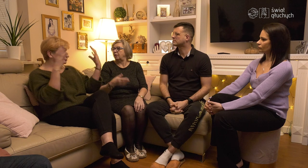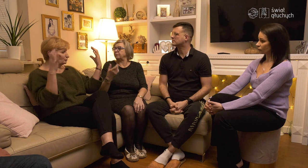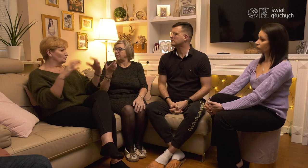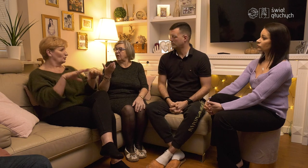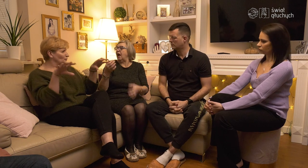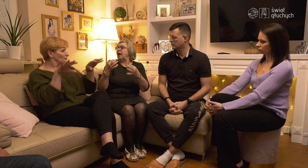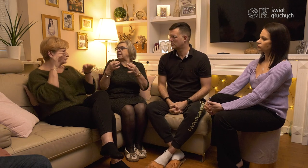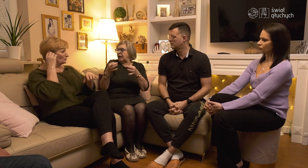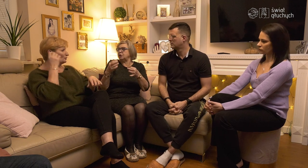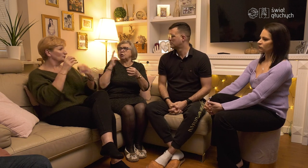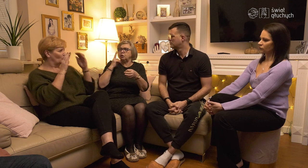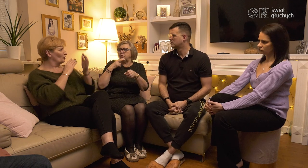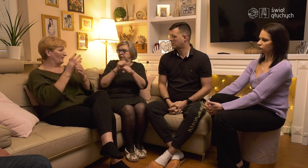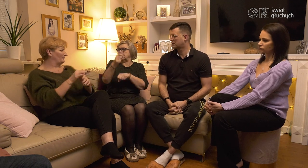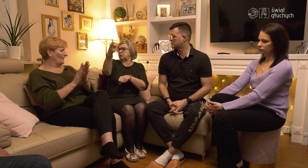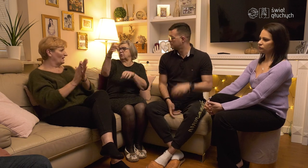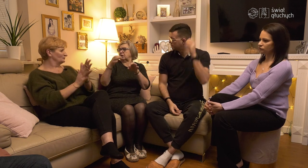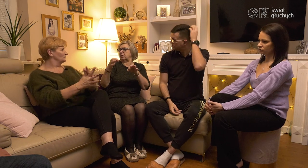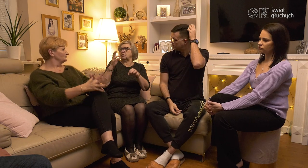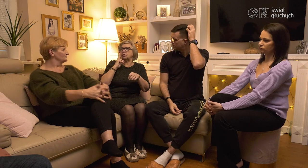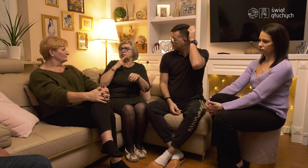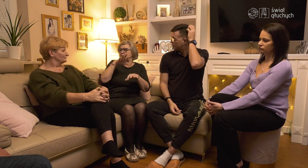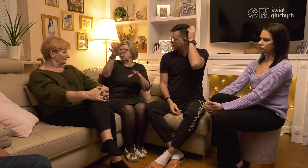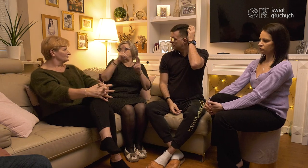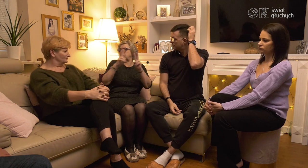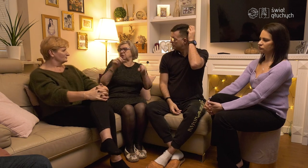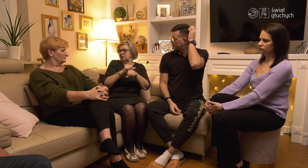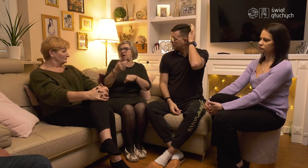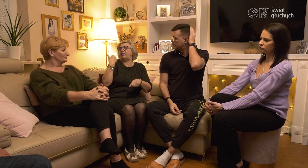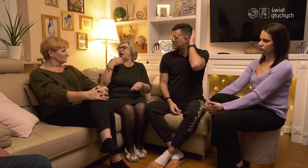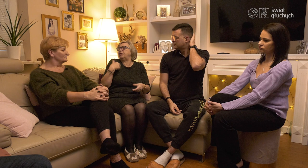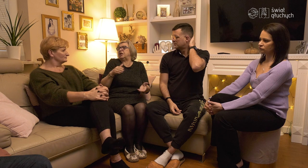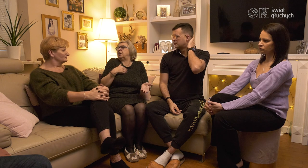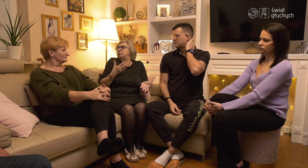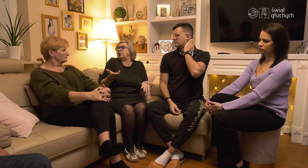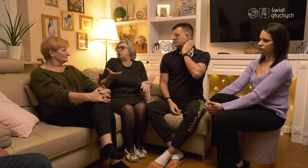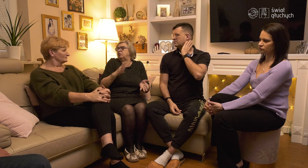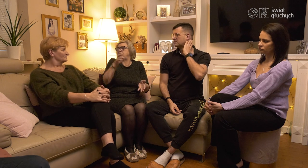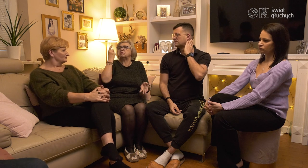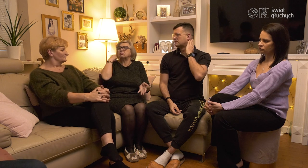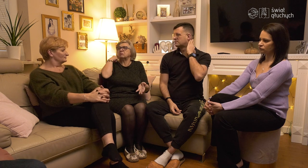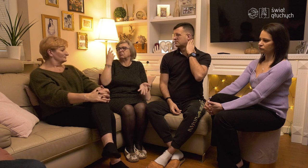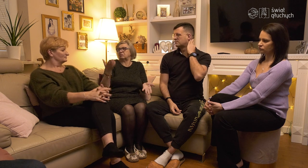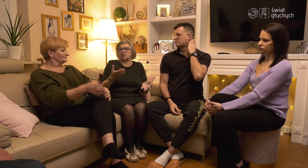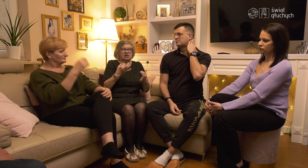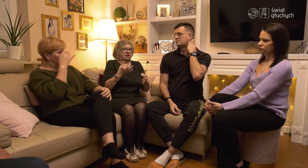[Dorota]: A lot of hearing people know how to sign. [Grażyna]: Now there are also a lot of deaf teachers, there used to be only hearing teachers.